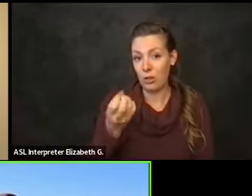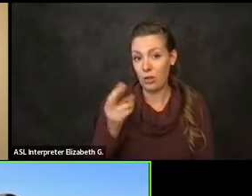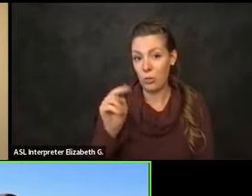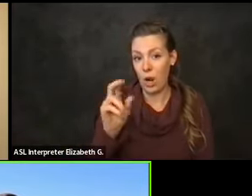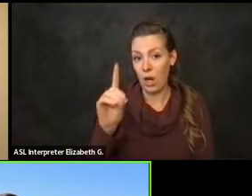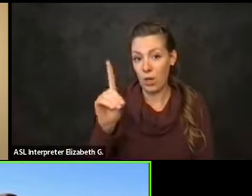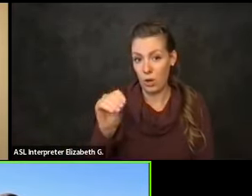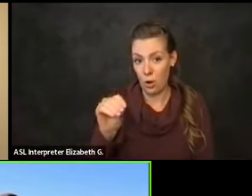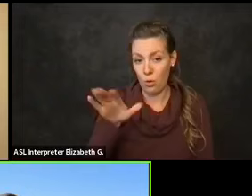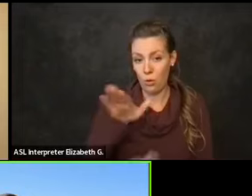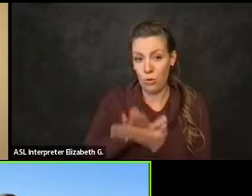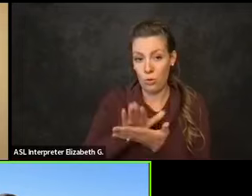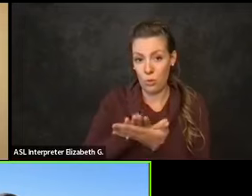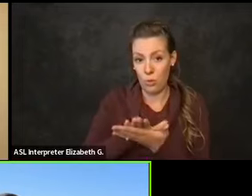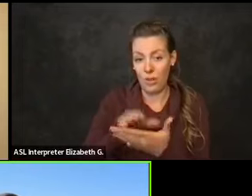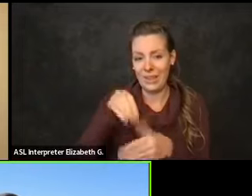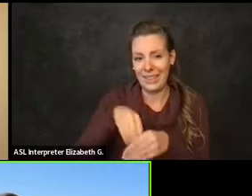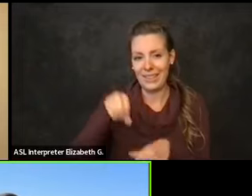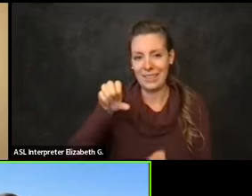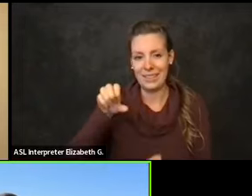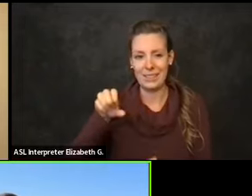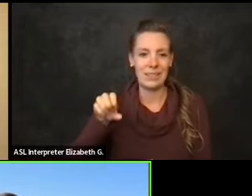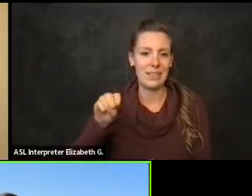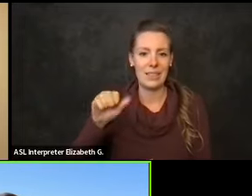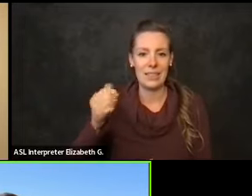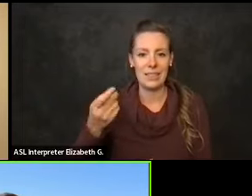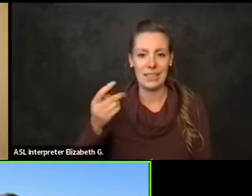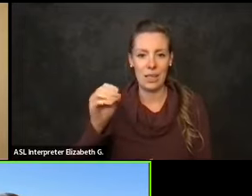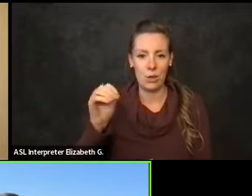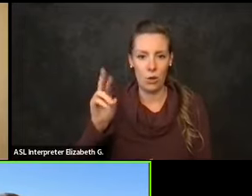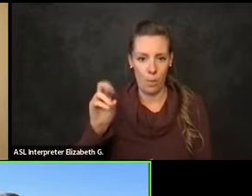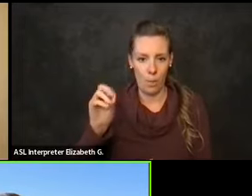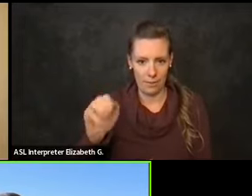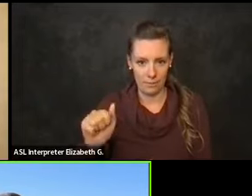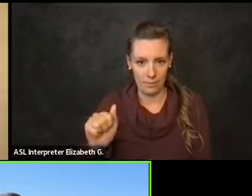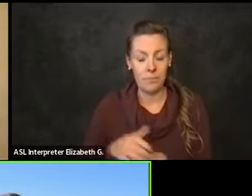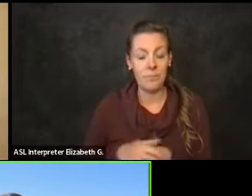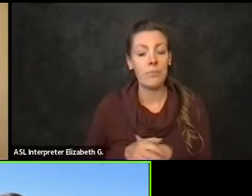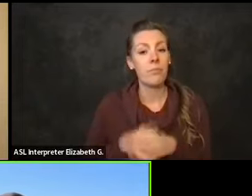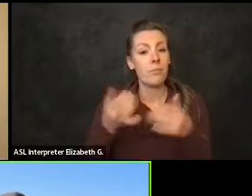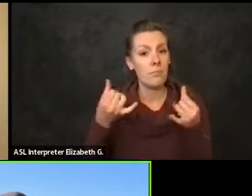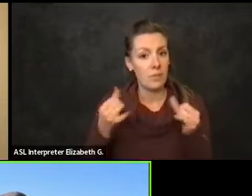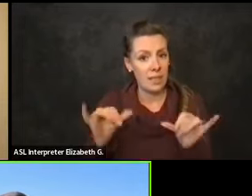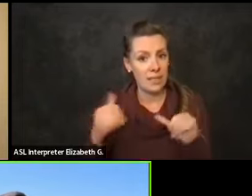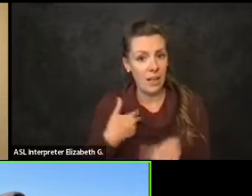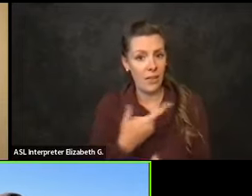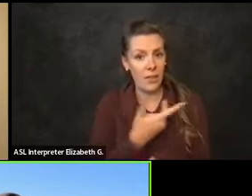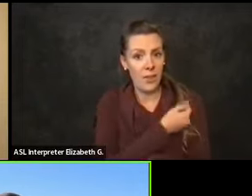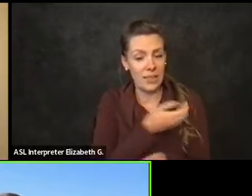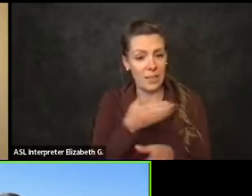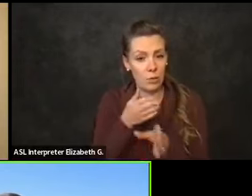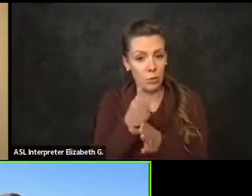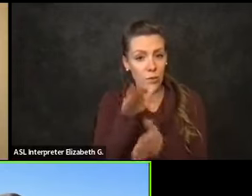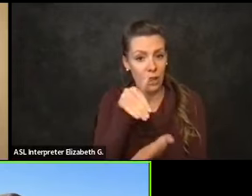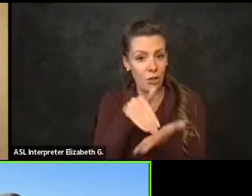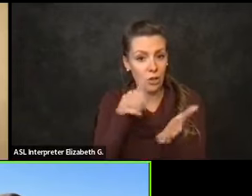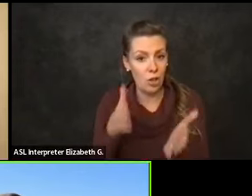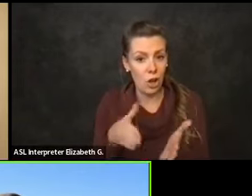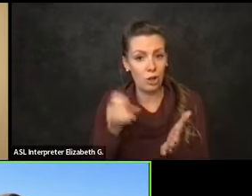During the break, families can still get their kids vaccinated through their primary care provider or their local pharmacy.